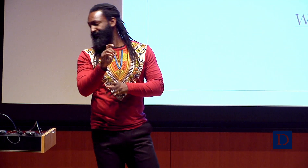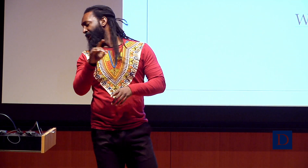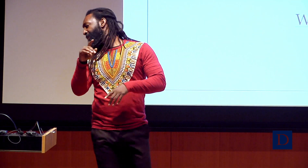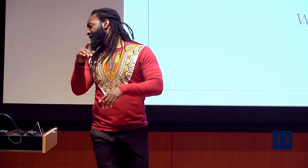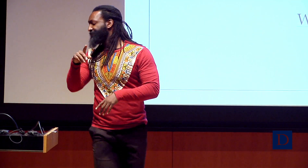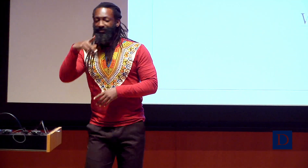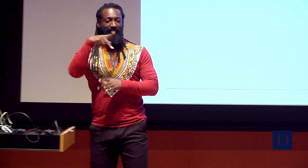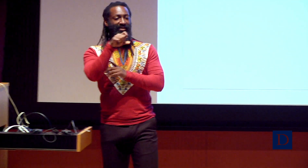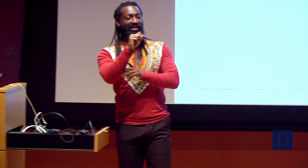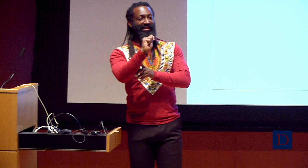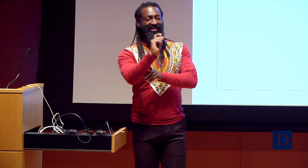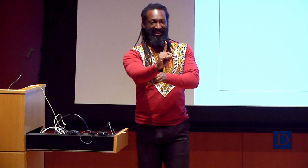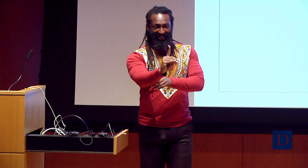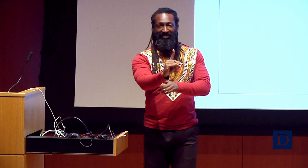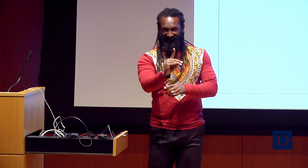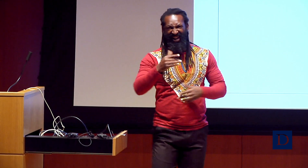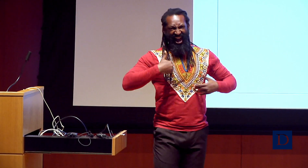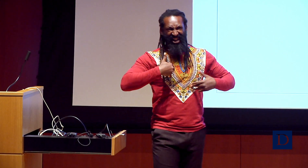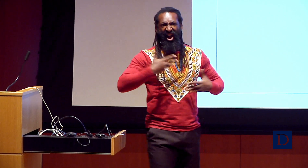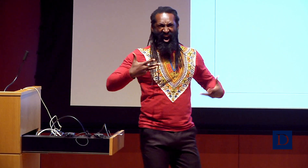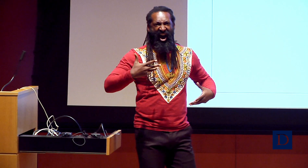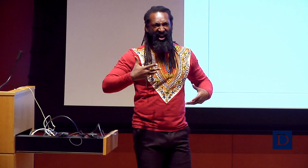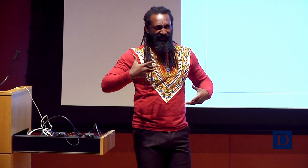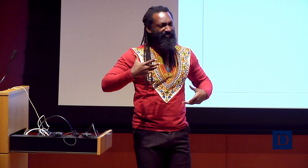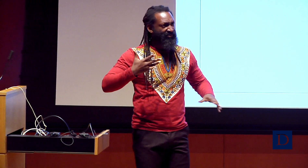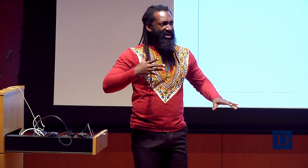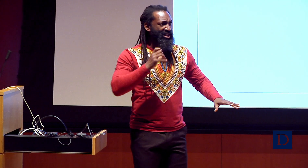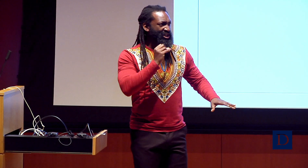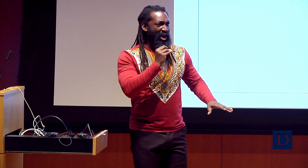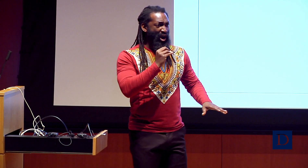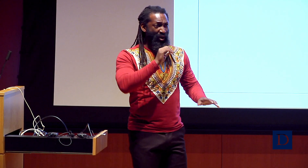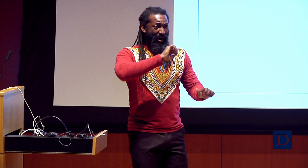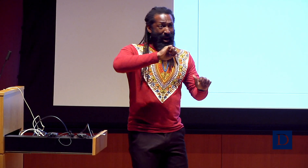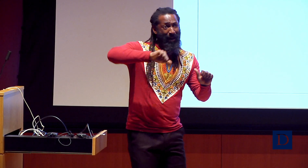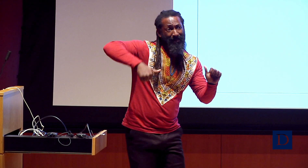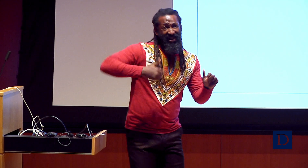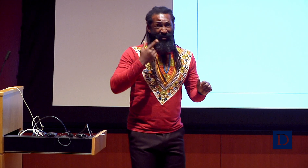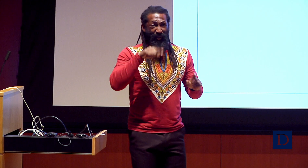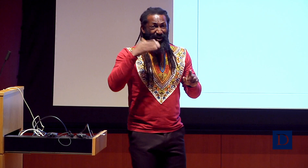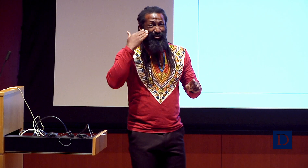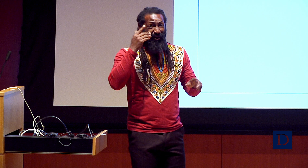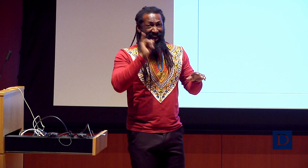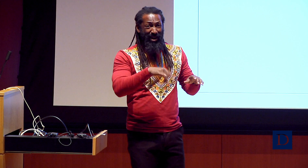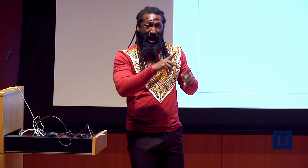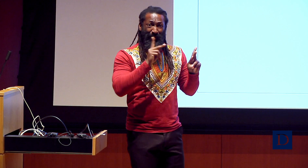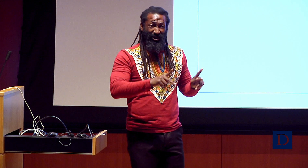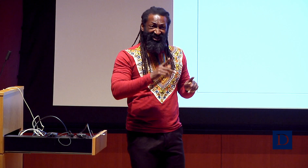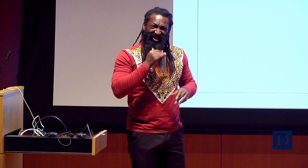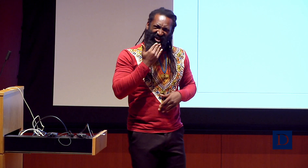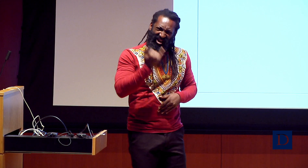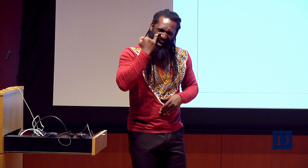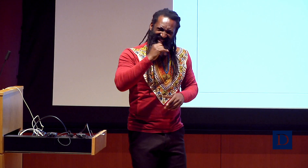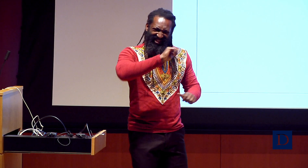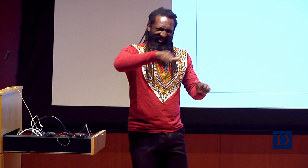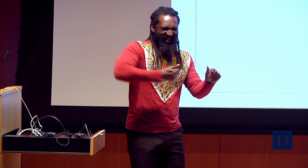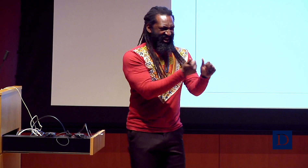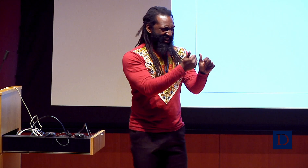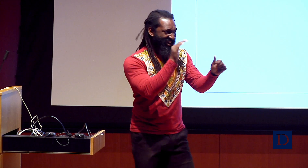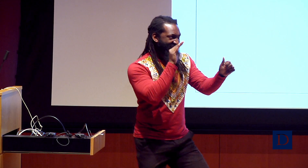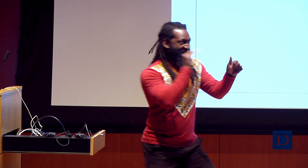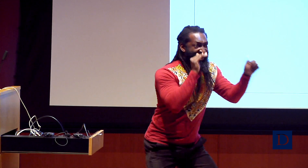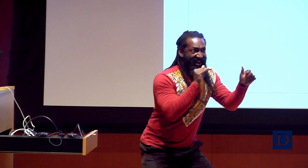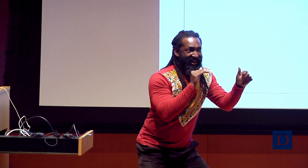So a lot of individuals with PTSD struggle with the same thing. So whenever you come behind an individual, if you know a person that is like that,